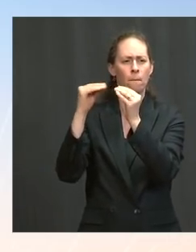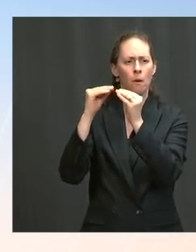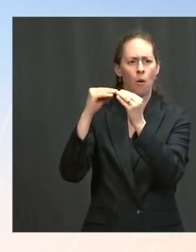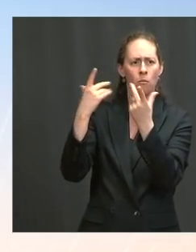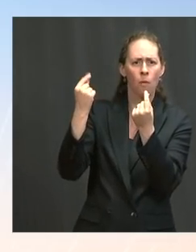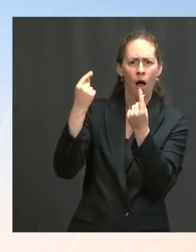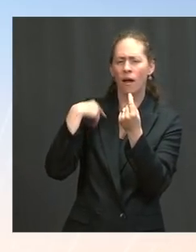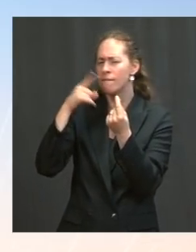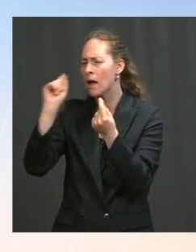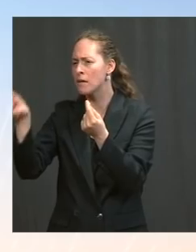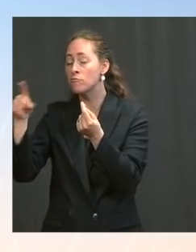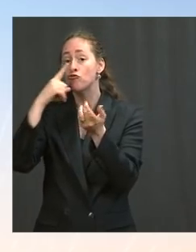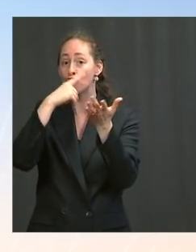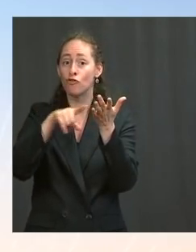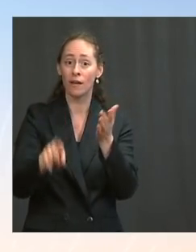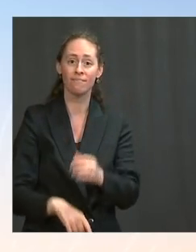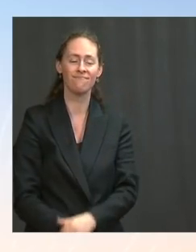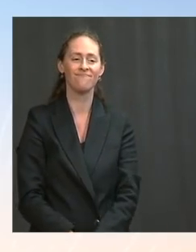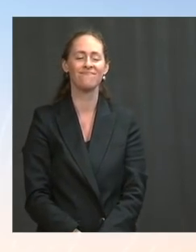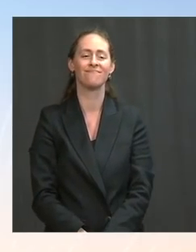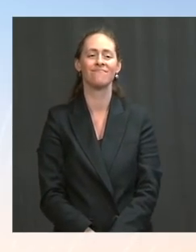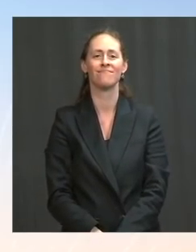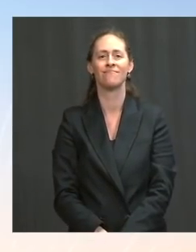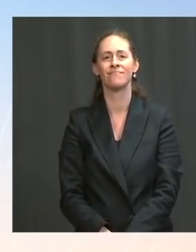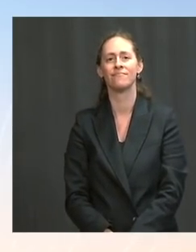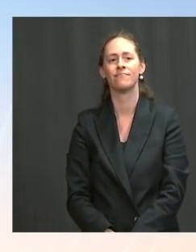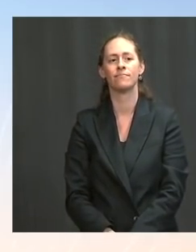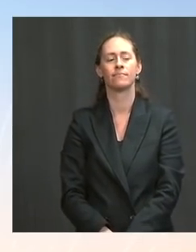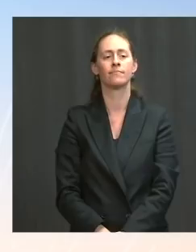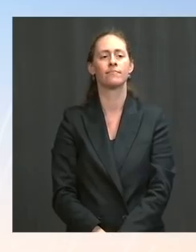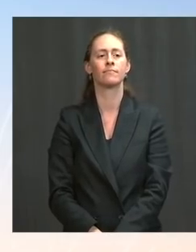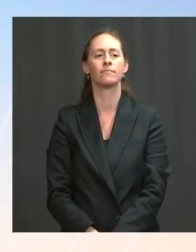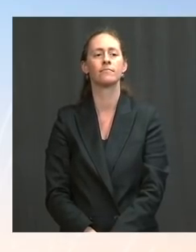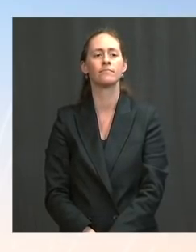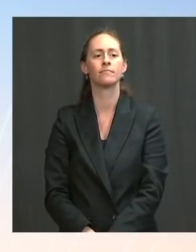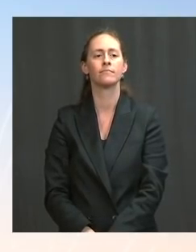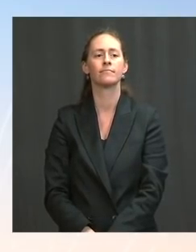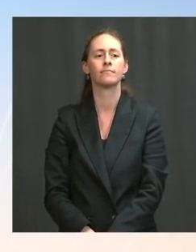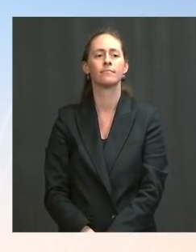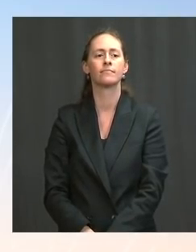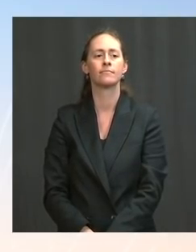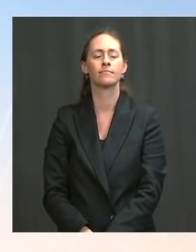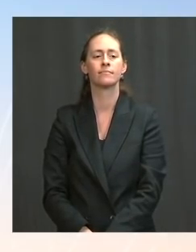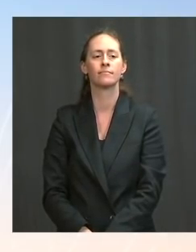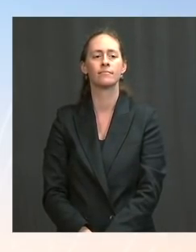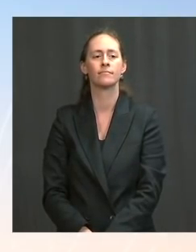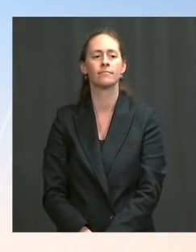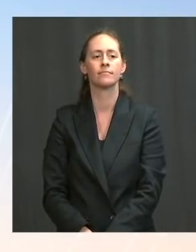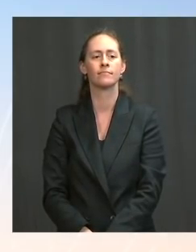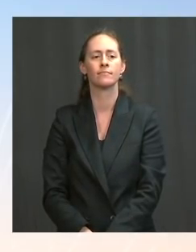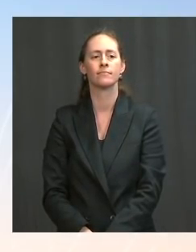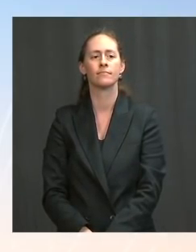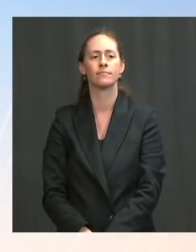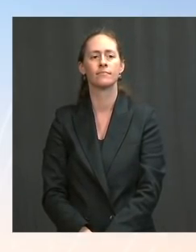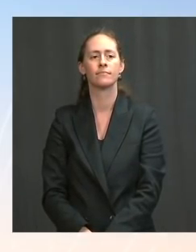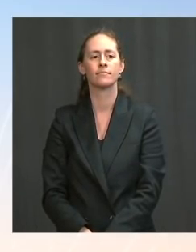The Press: And I'm not sure you'll have more on it, but there's now this question of considering the limited efficacy and the high price of it --